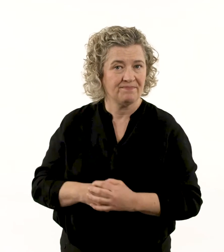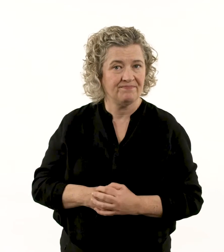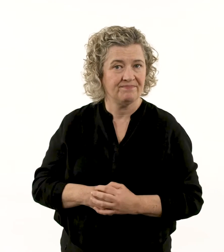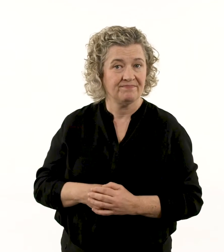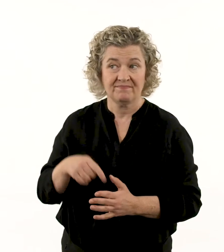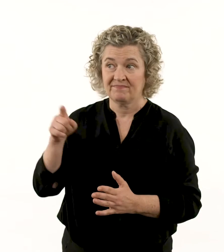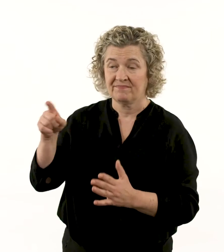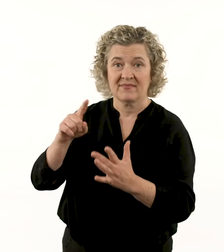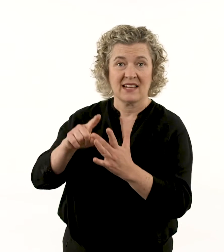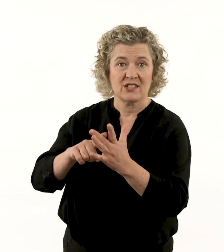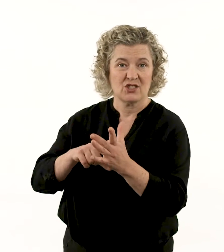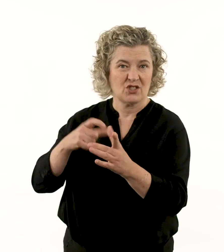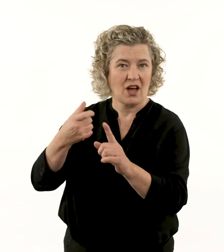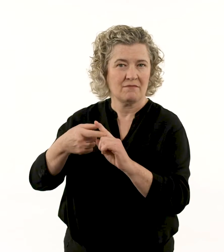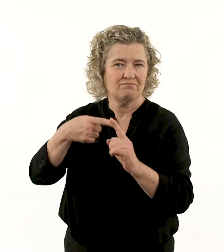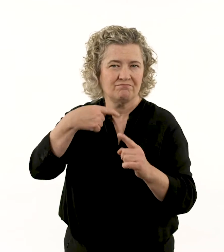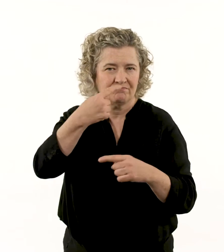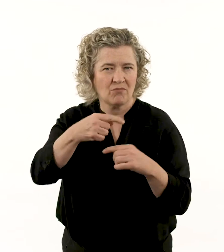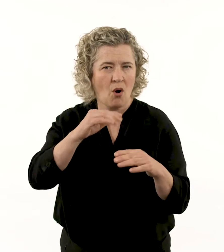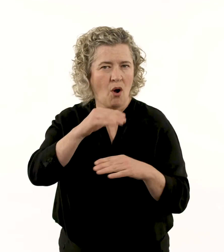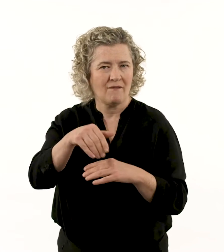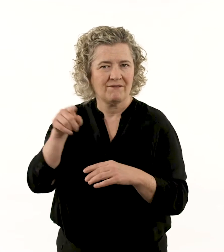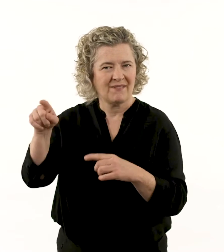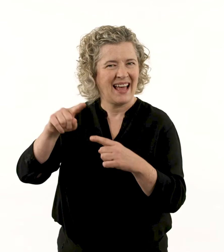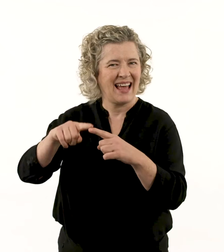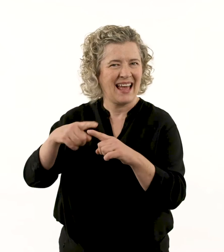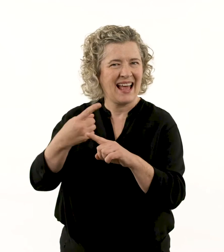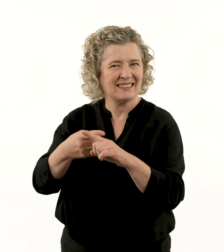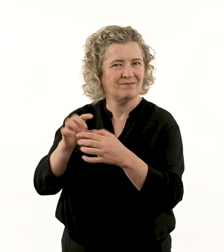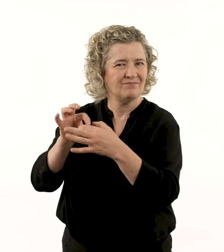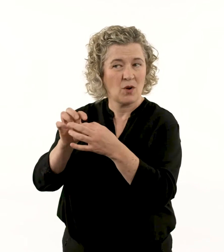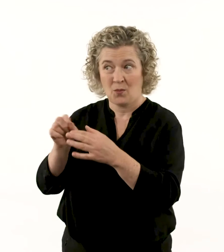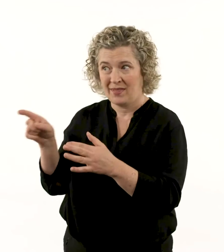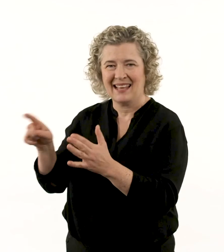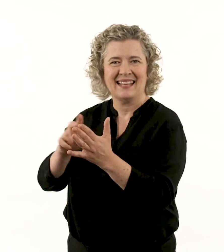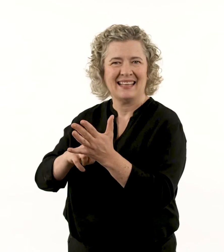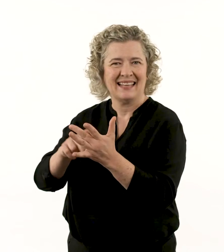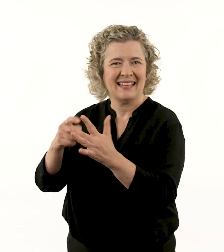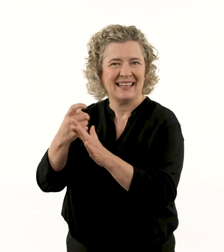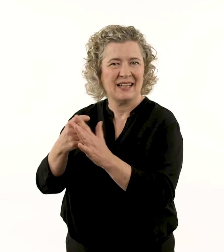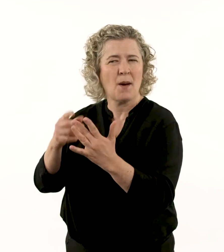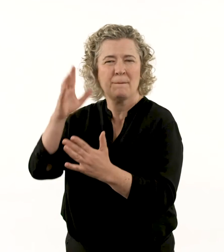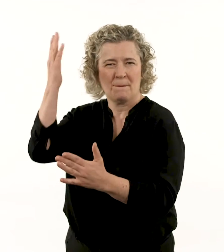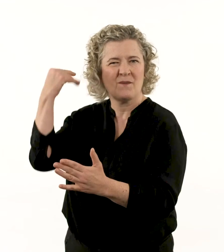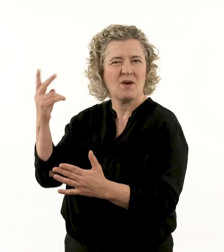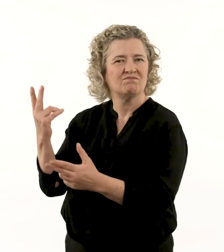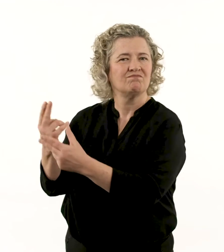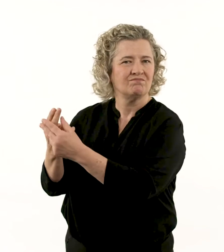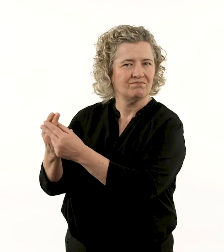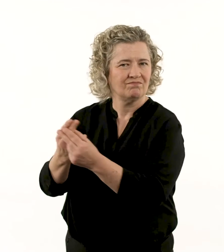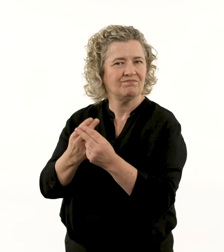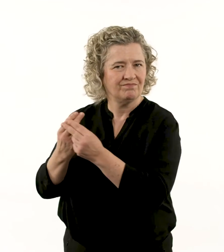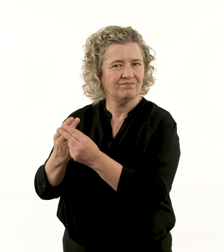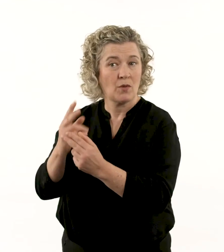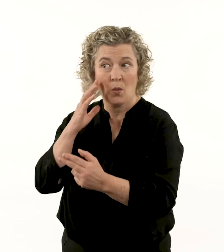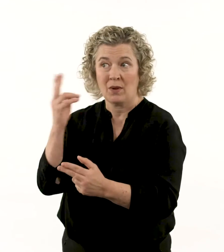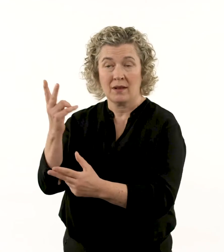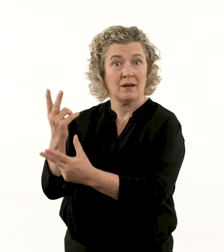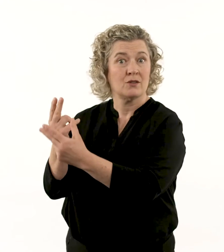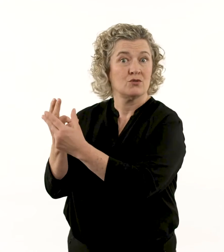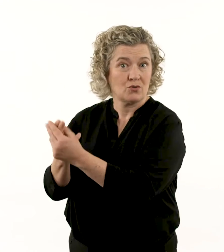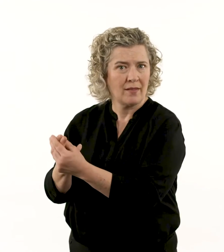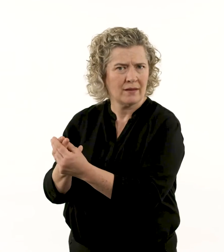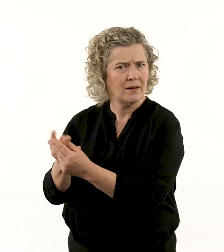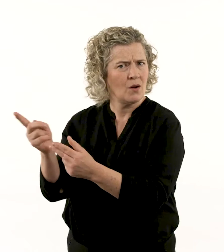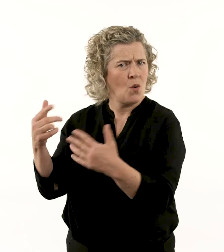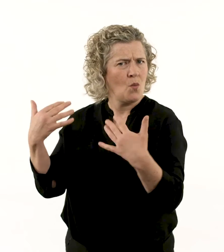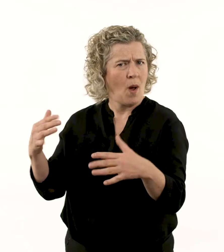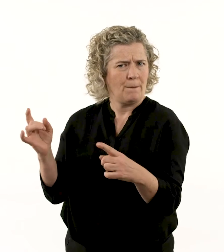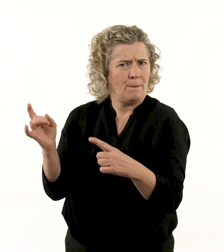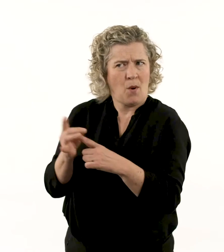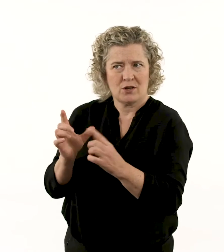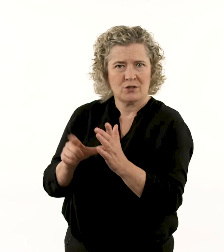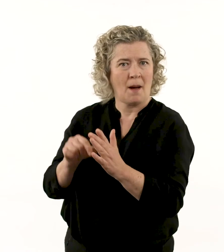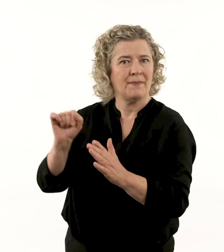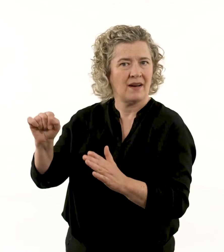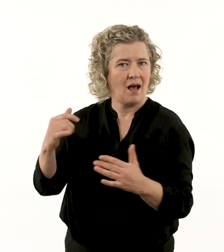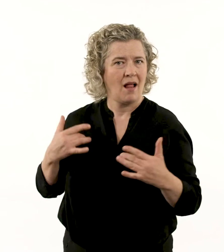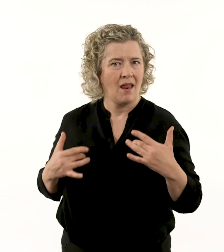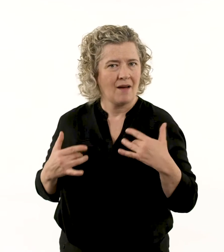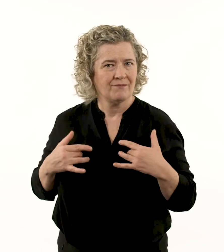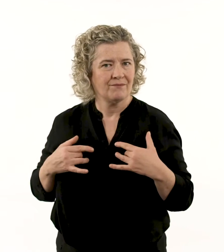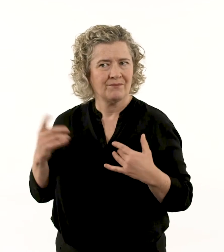Riley describes his former relationship with Tarling (they were once partners) as ‘a momentous time in our lives.